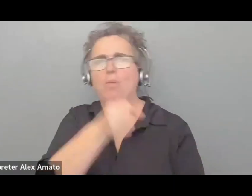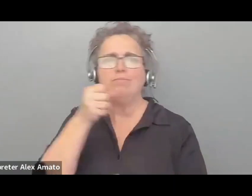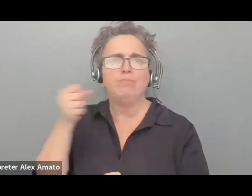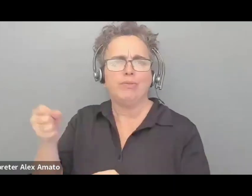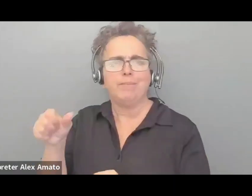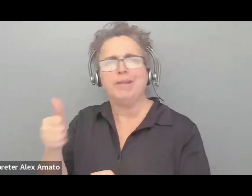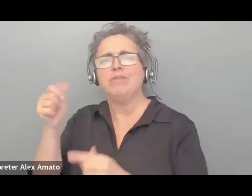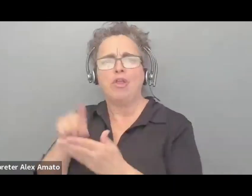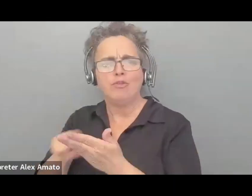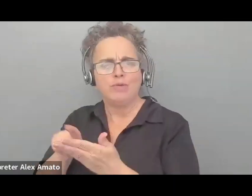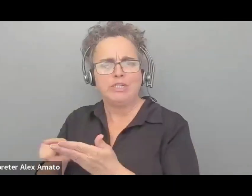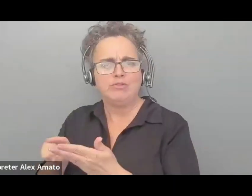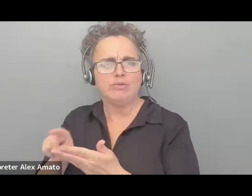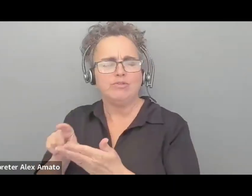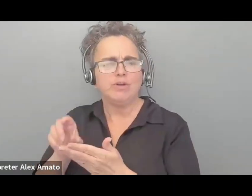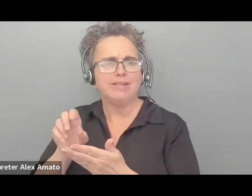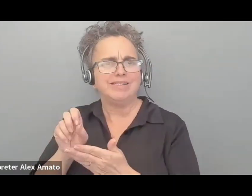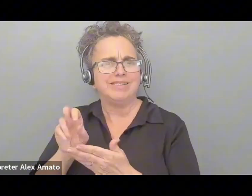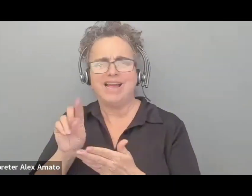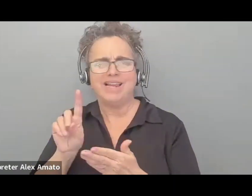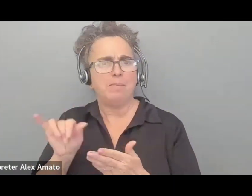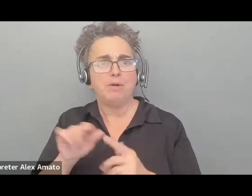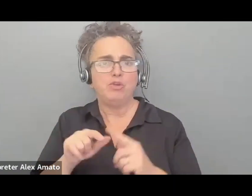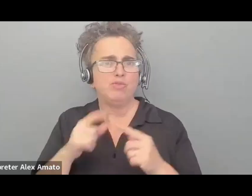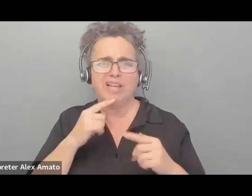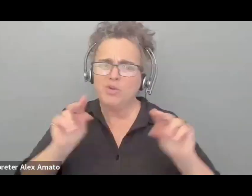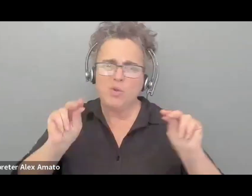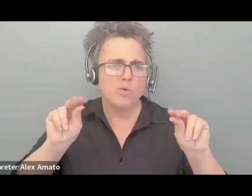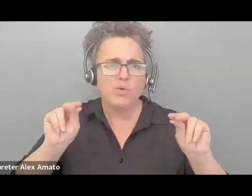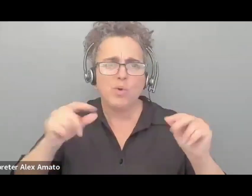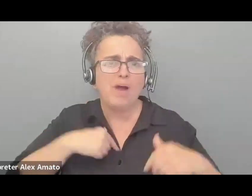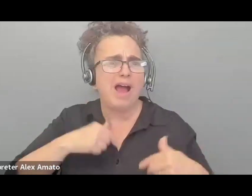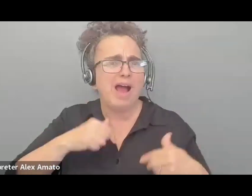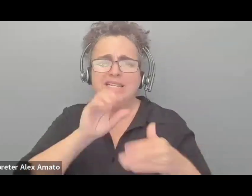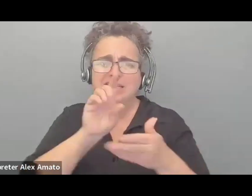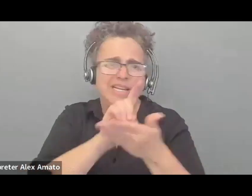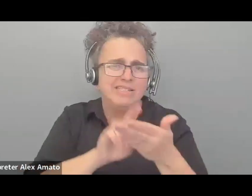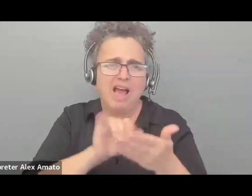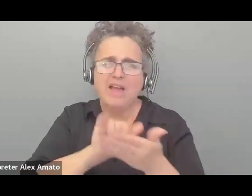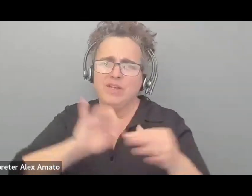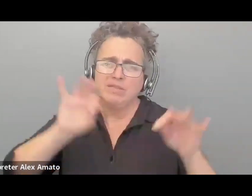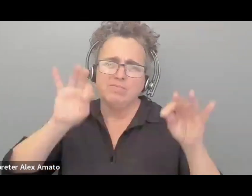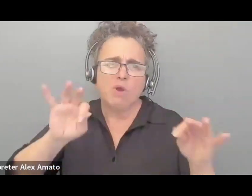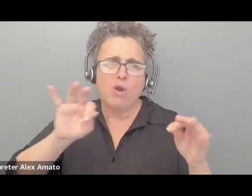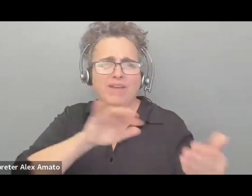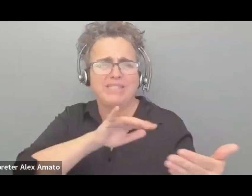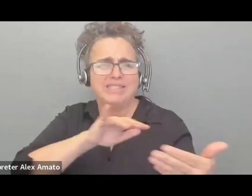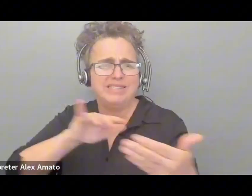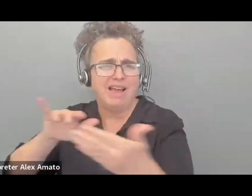but I've designed this study perfectly to be, to be this and so I won't, I won't be able